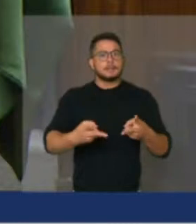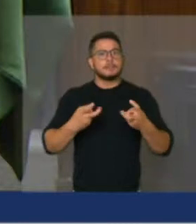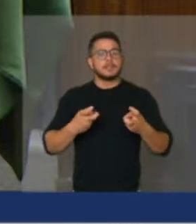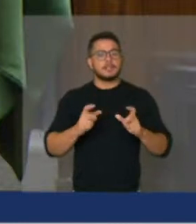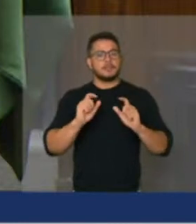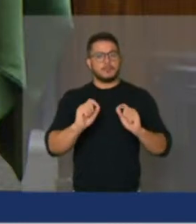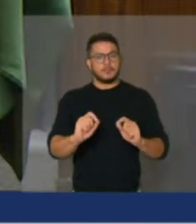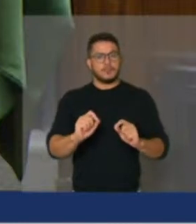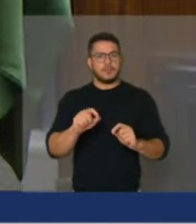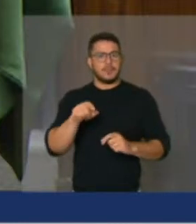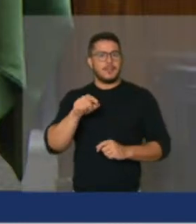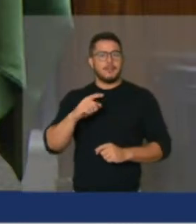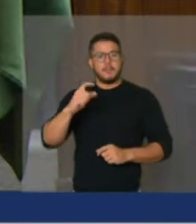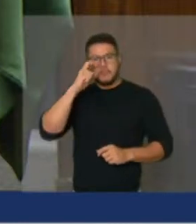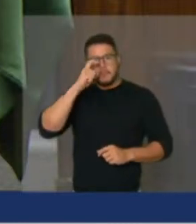COM O SEU POVO, MUITOS DELES